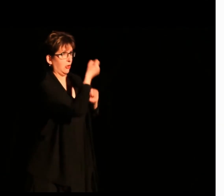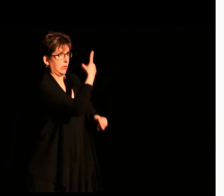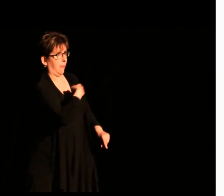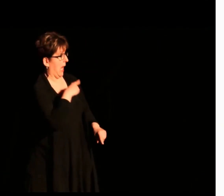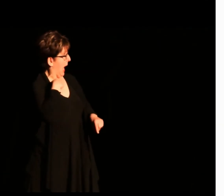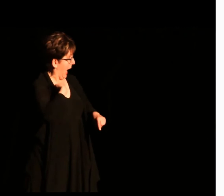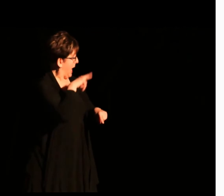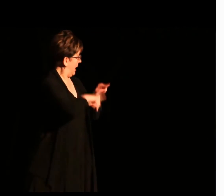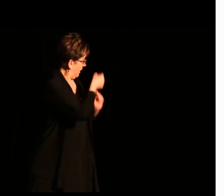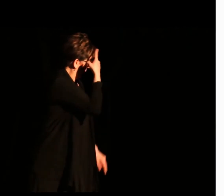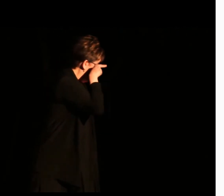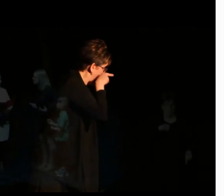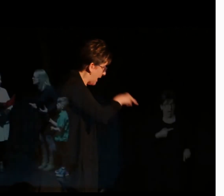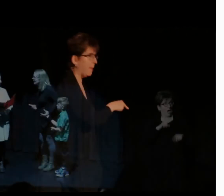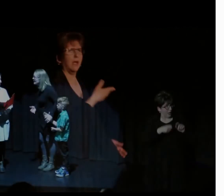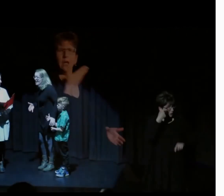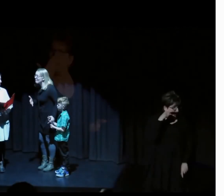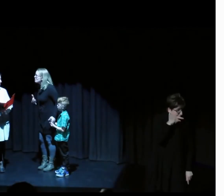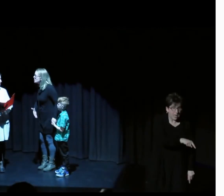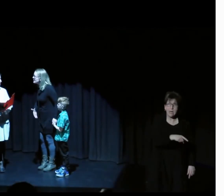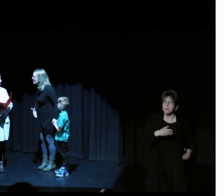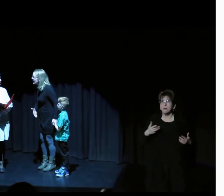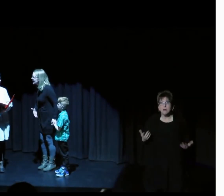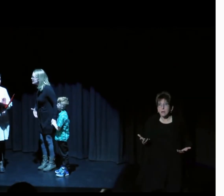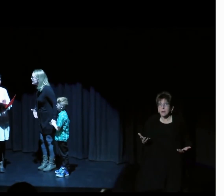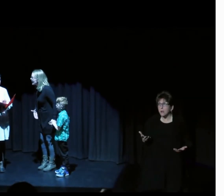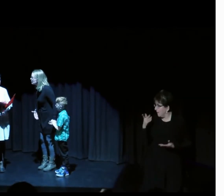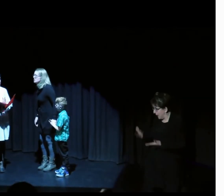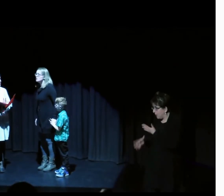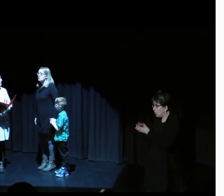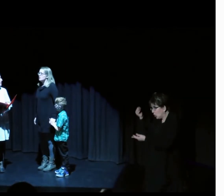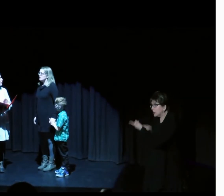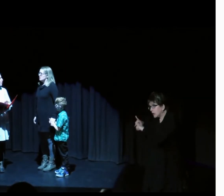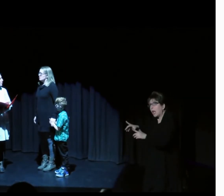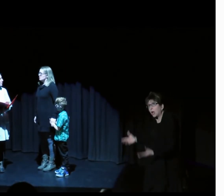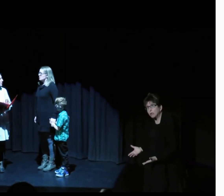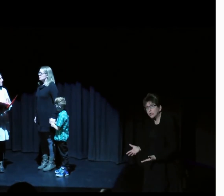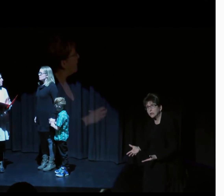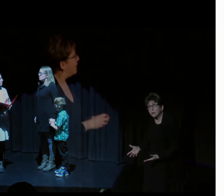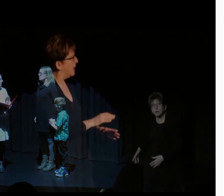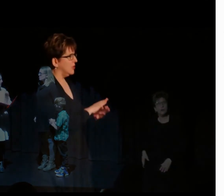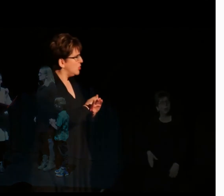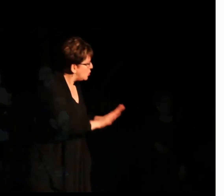But the mother complains, "I am frustrated he can't understand me and I can't understand him!